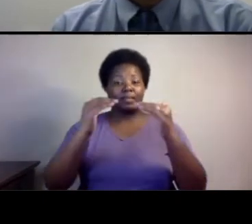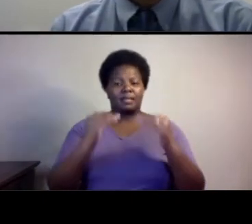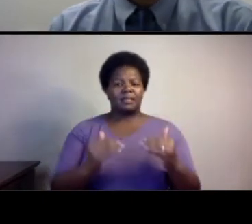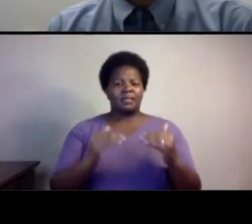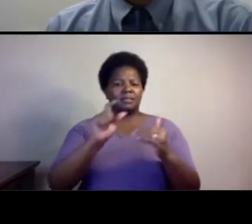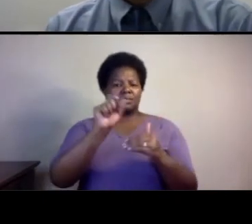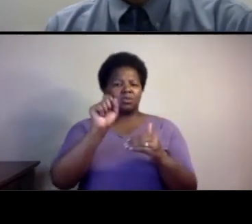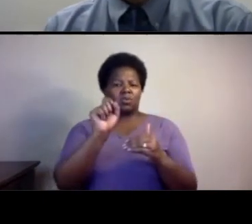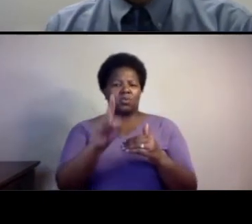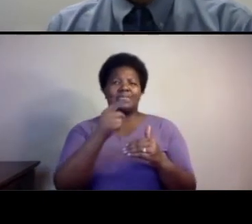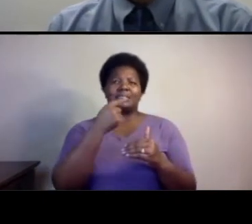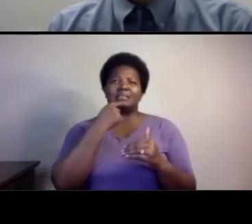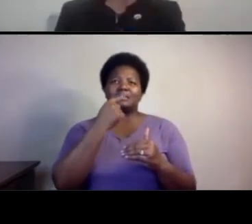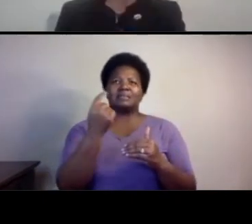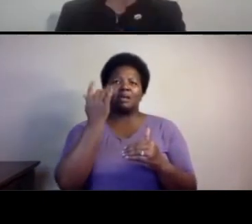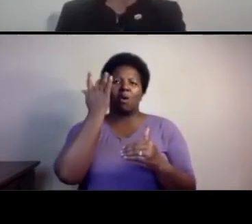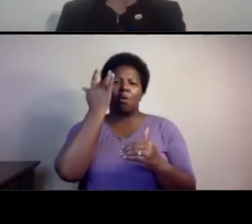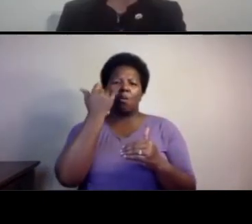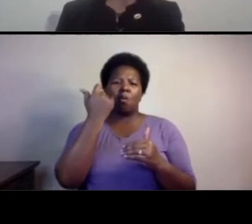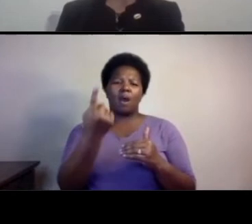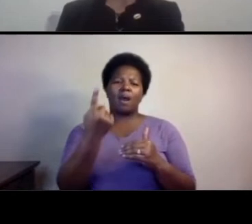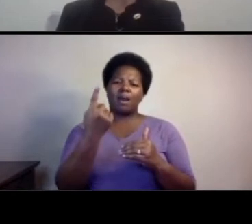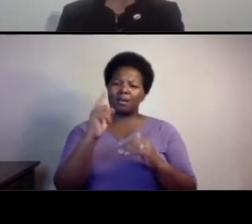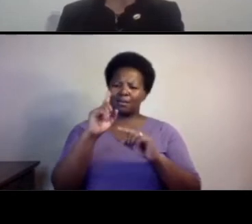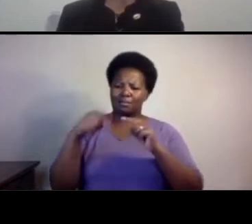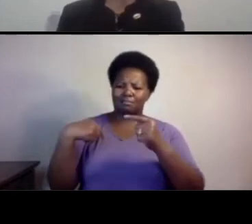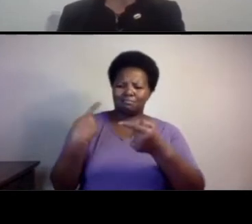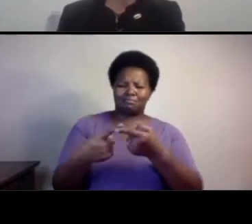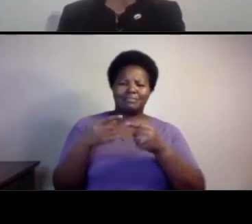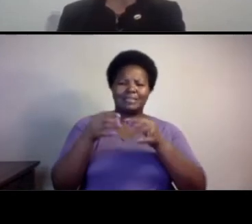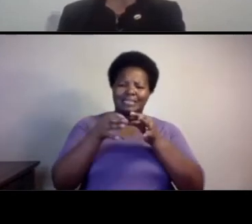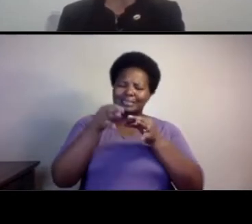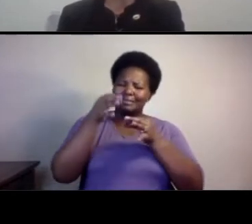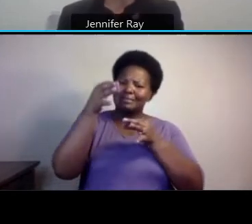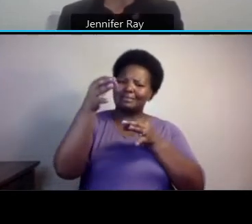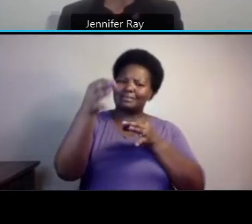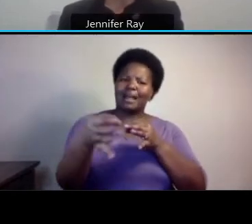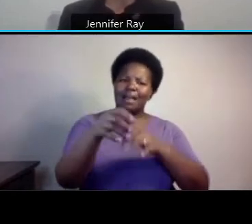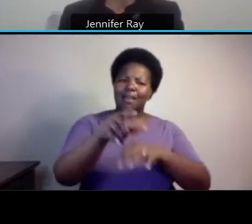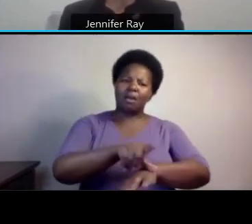such a long delay in the demolition of the wendy's building why not get ahead